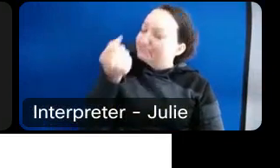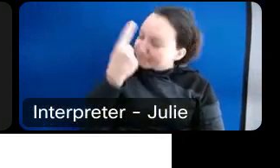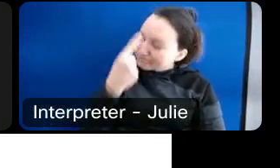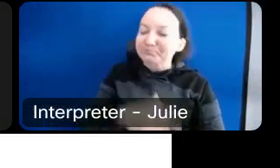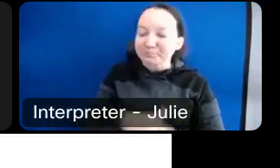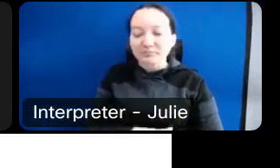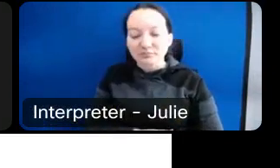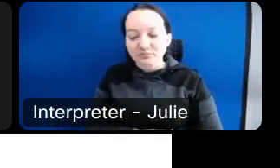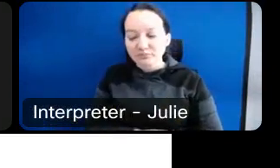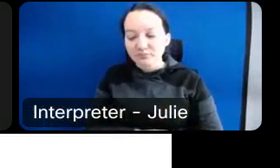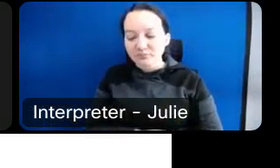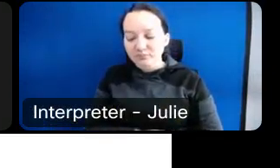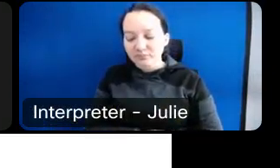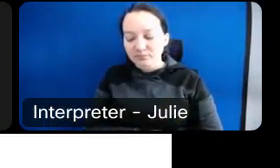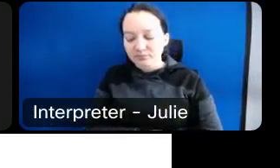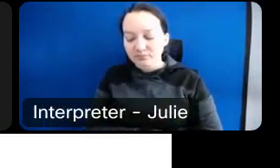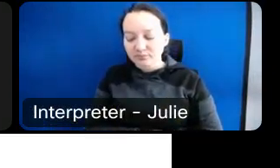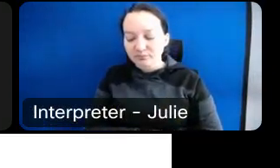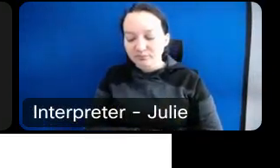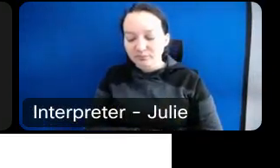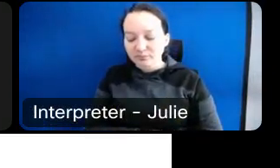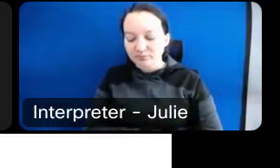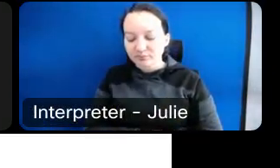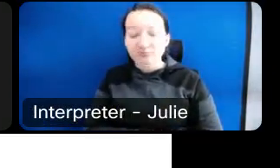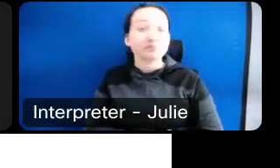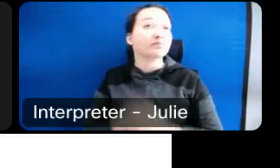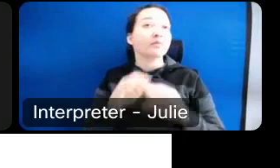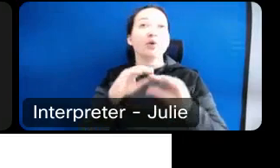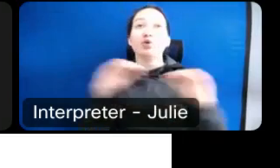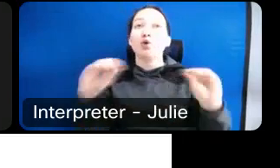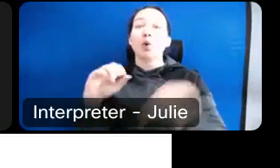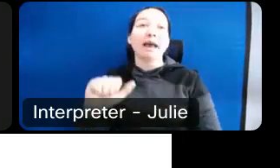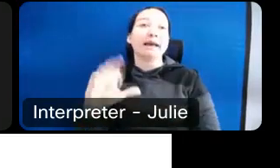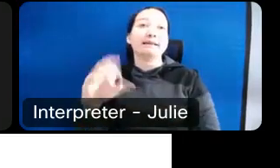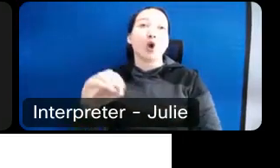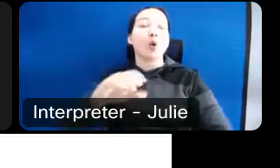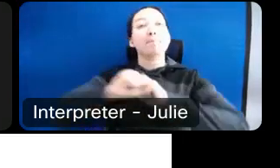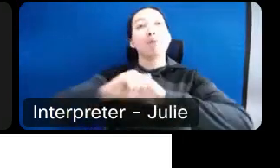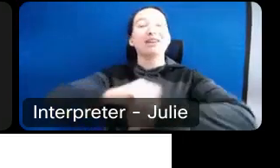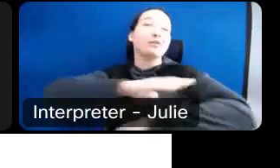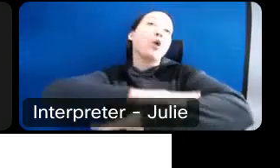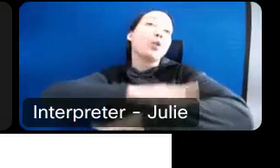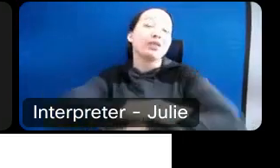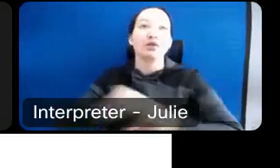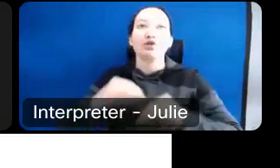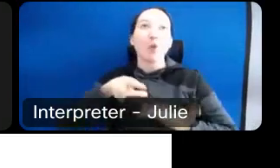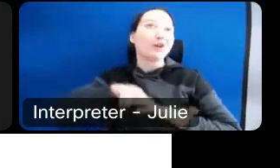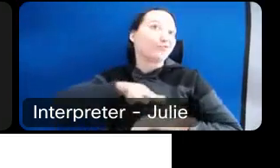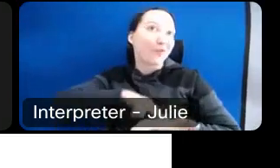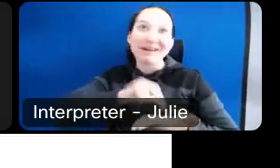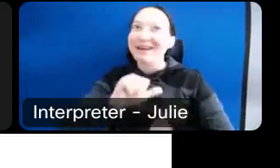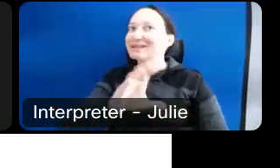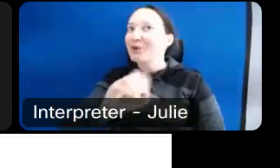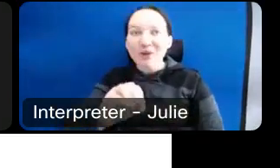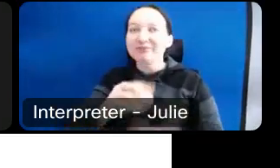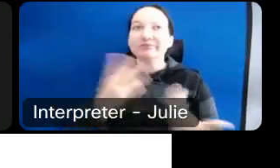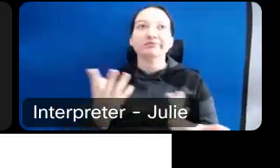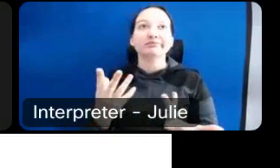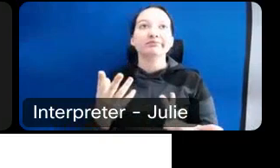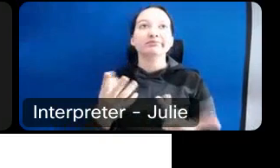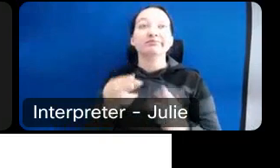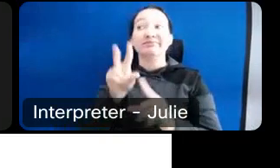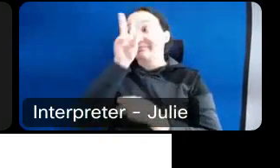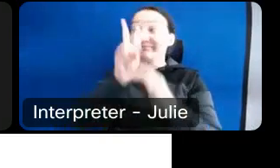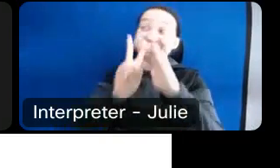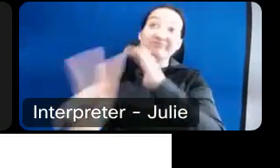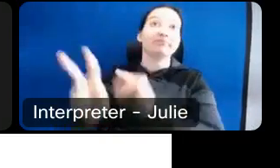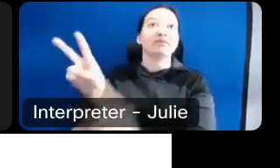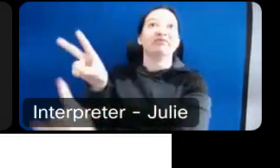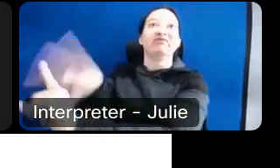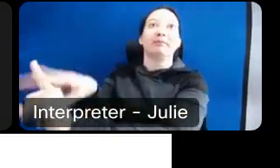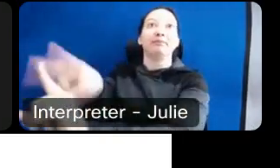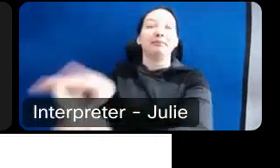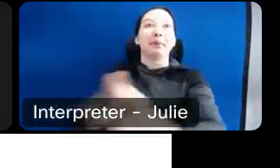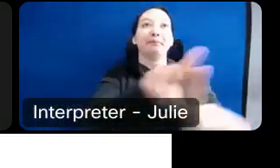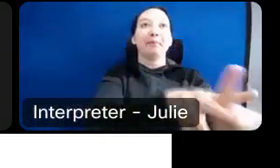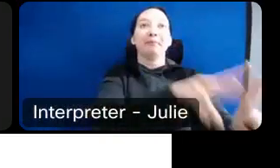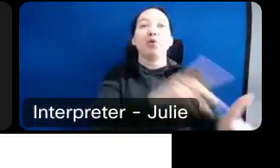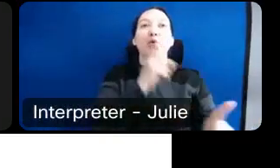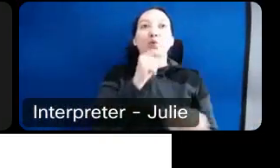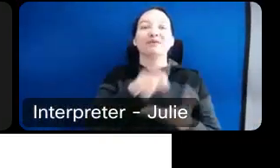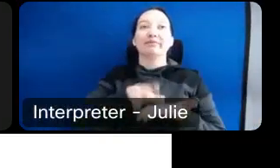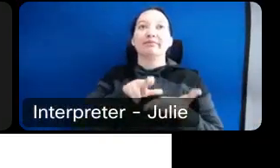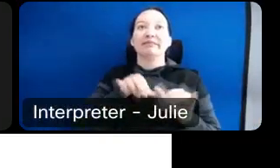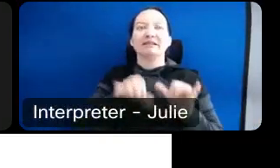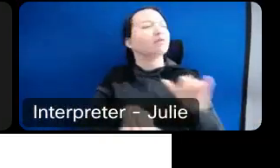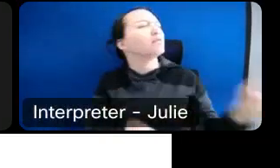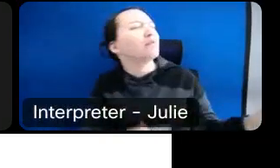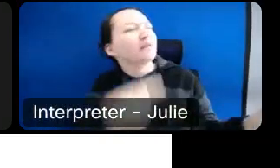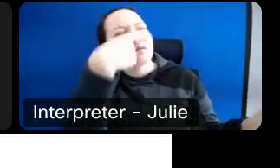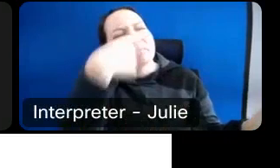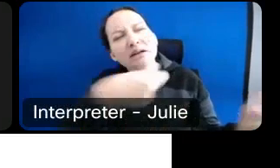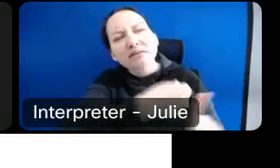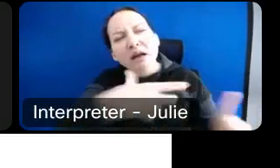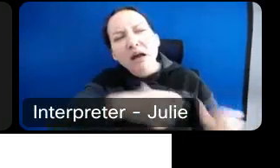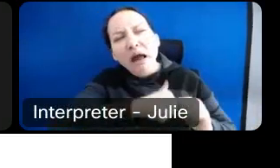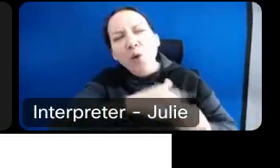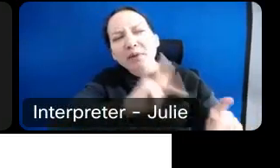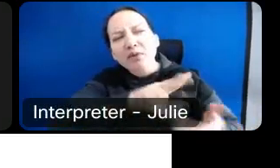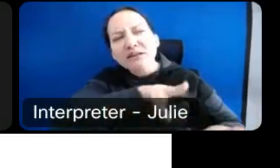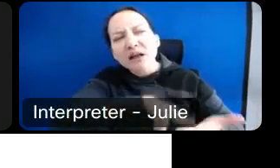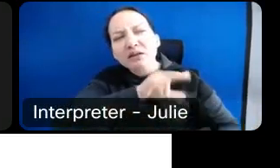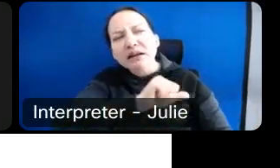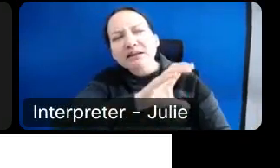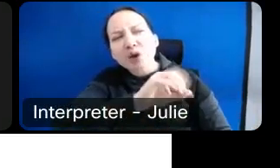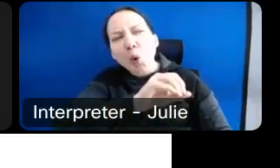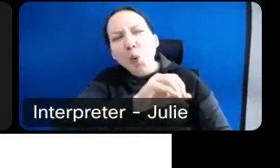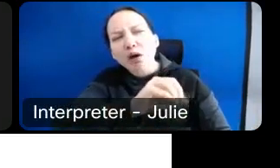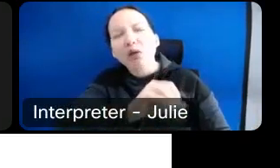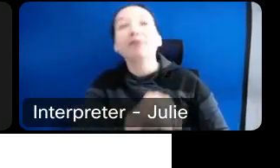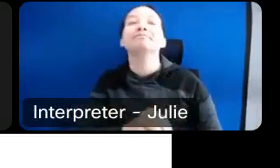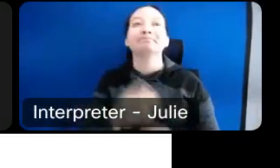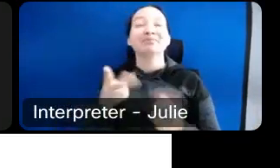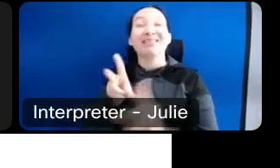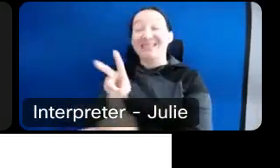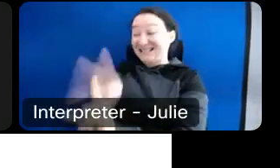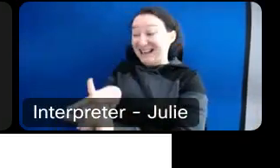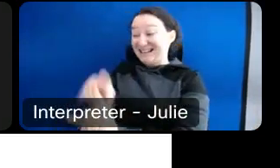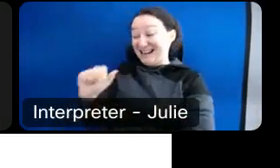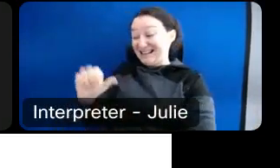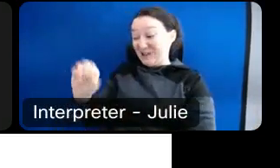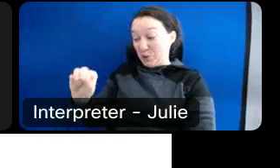We, we, there is no ACL marketing booth, right? And there's no enrollment correct? In the it's it's kind of prospectively assigned based on who is enrolled and stays in. How are people assigned to the? Is it? They're assigned based on their.